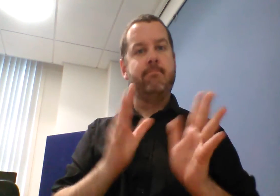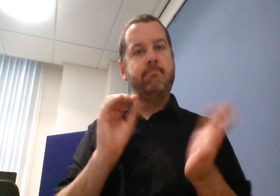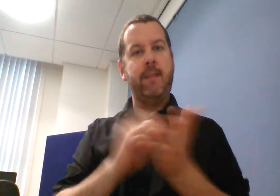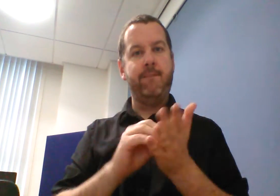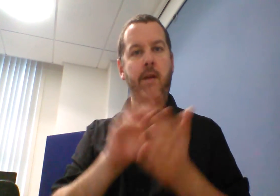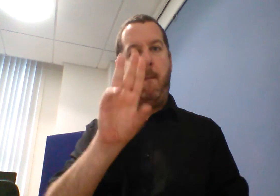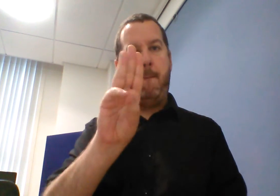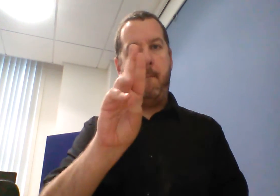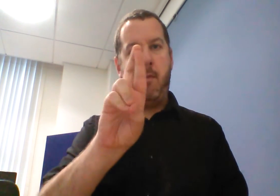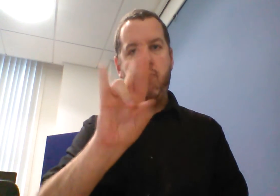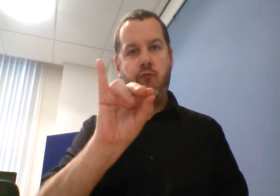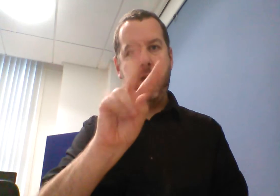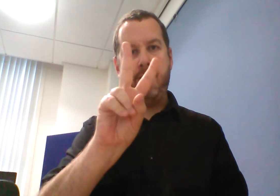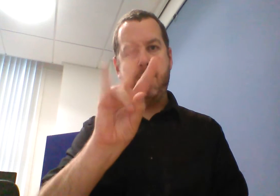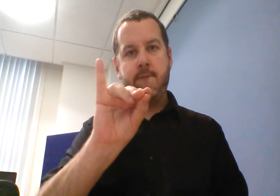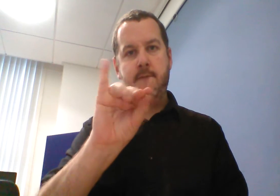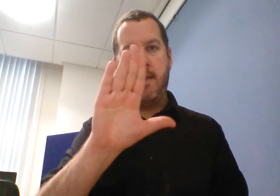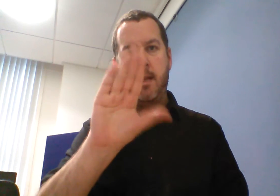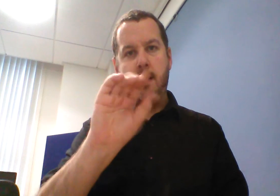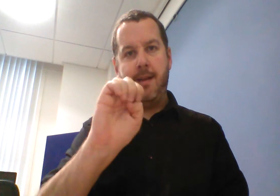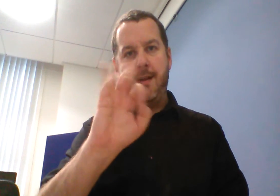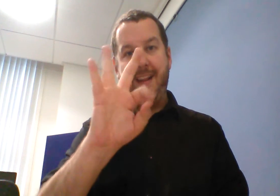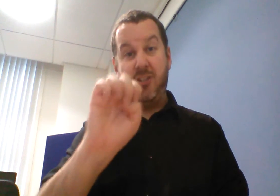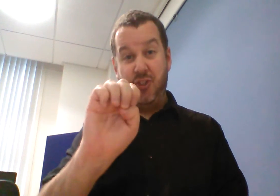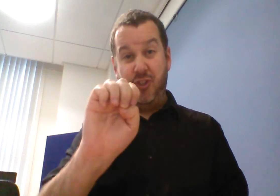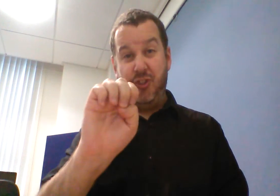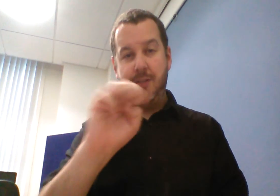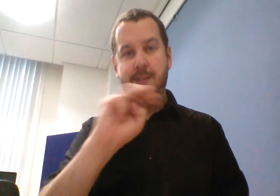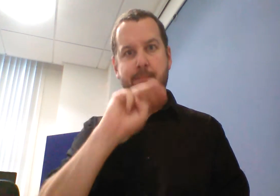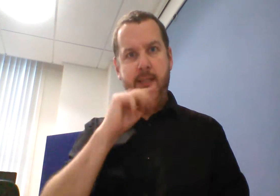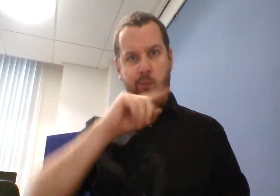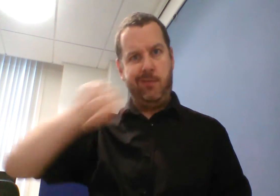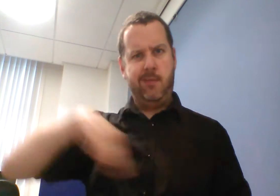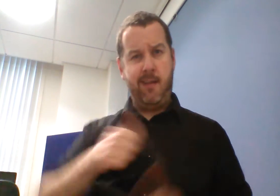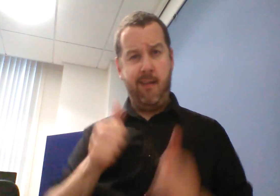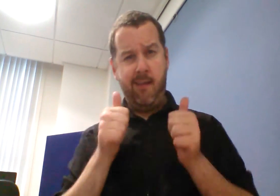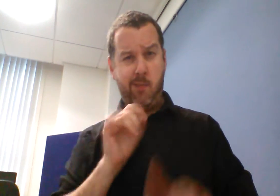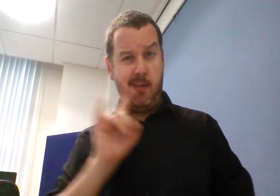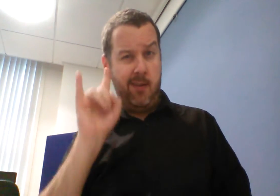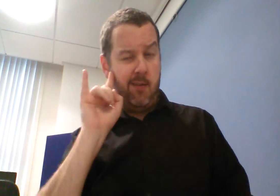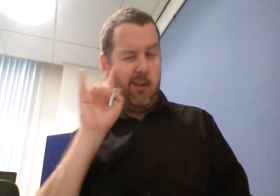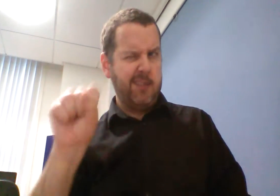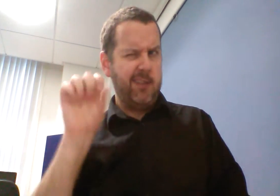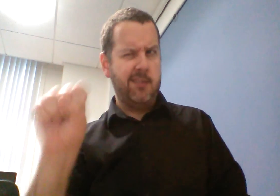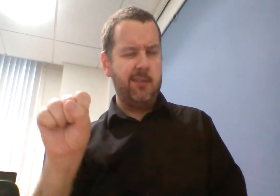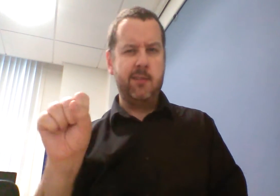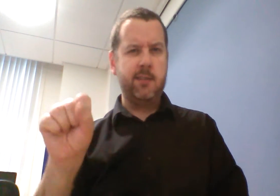possess privilege - they are able to catch when they are being misinterpreted.